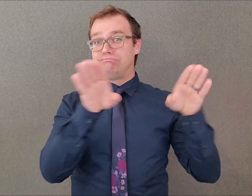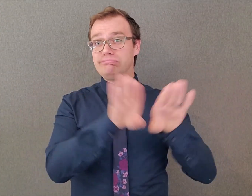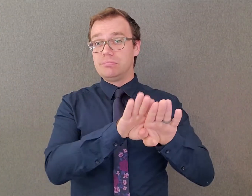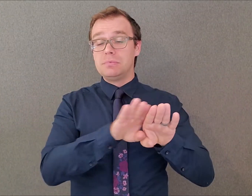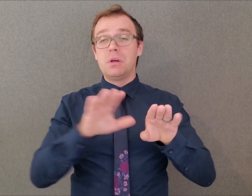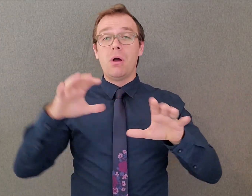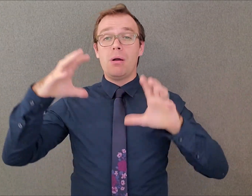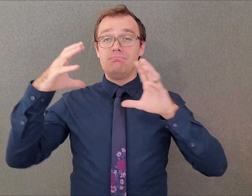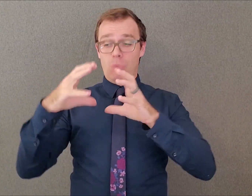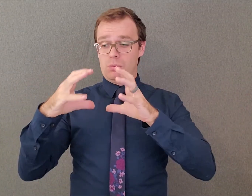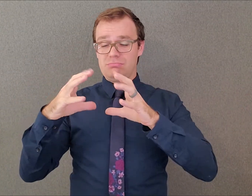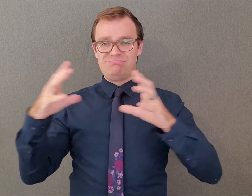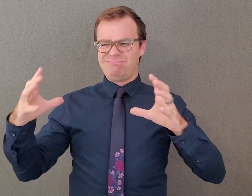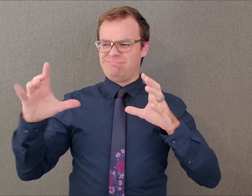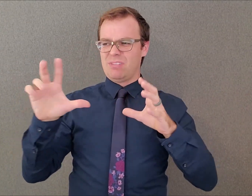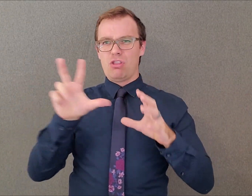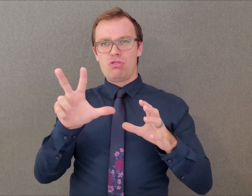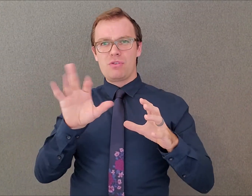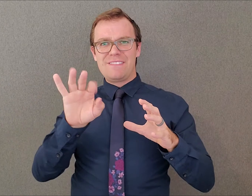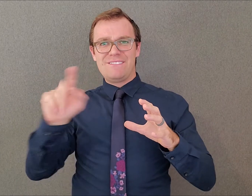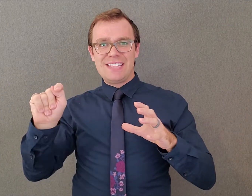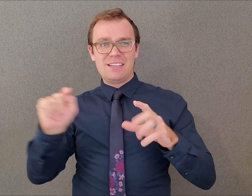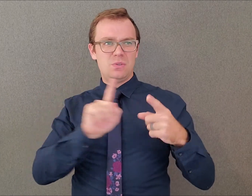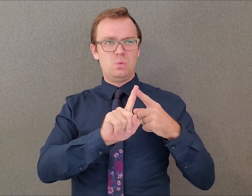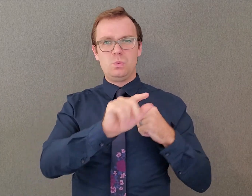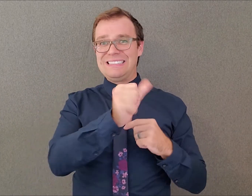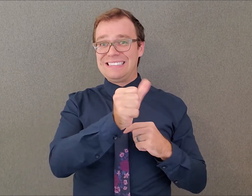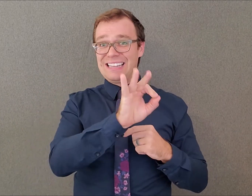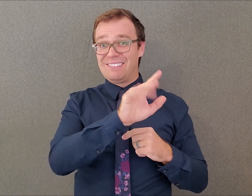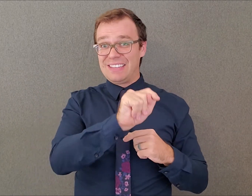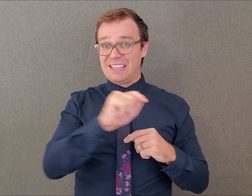20 boulders ranging from three feet to 10 feet